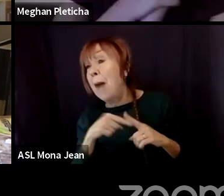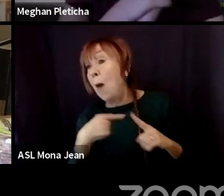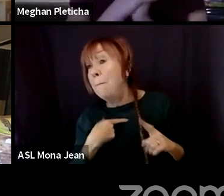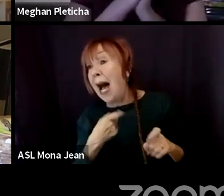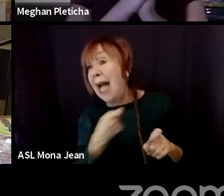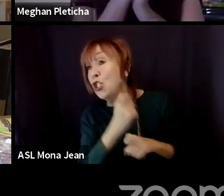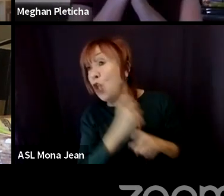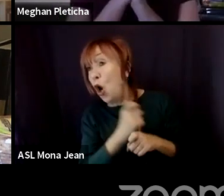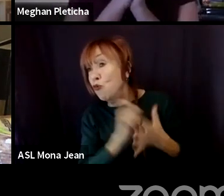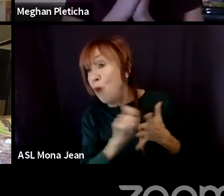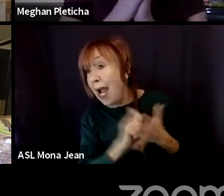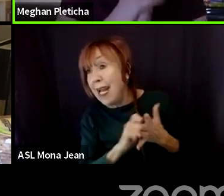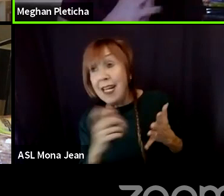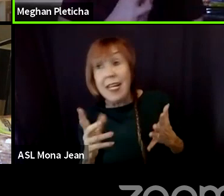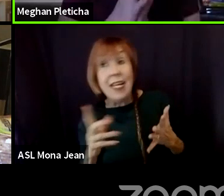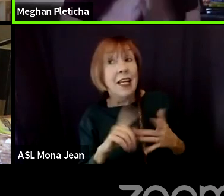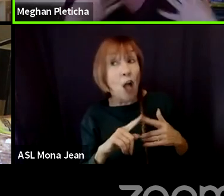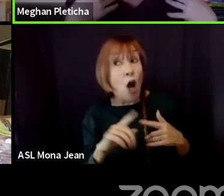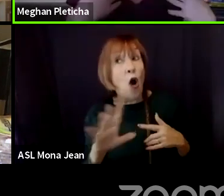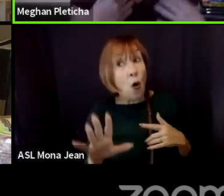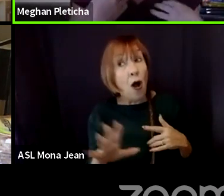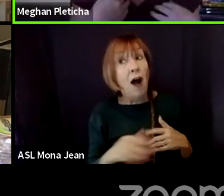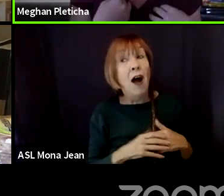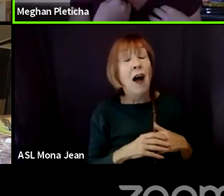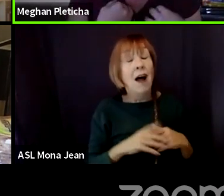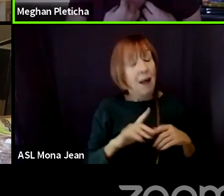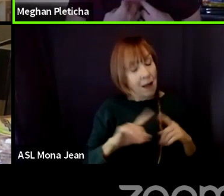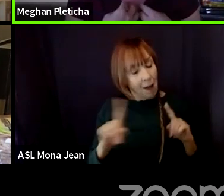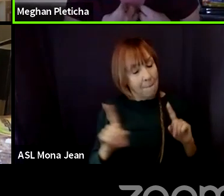I trust it'll get there. (mumbles)